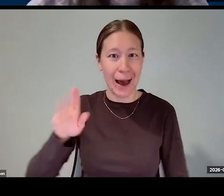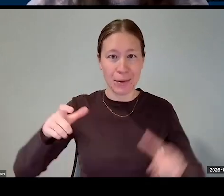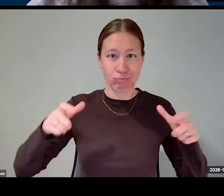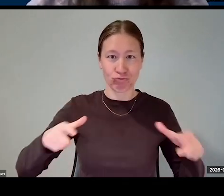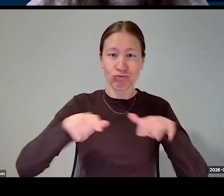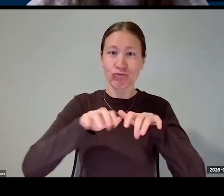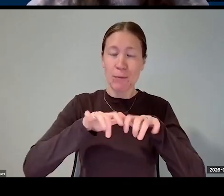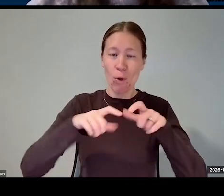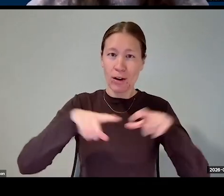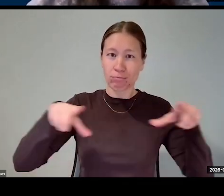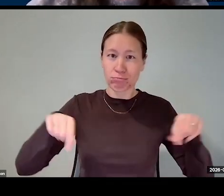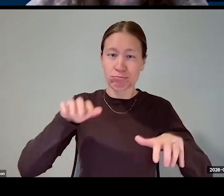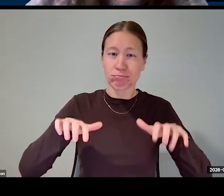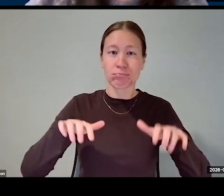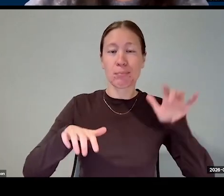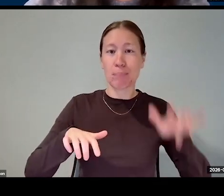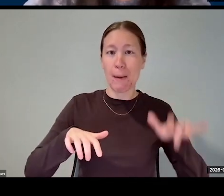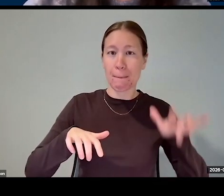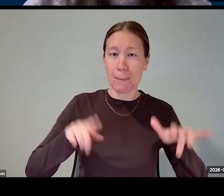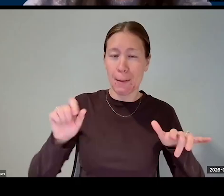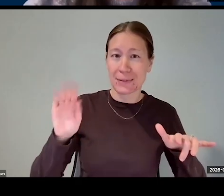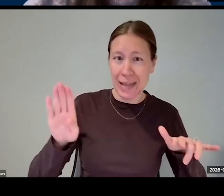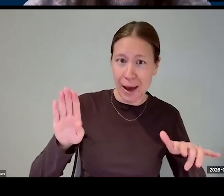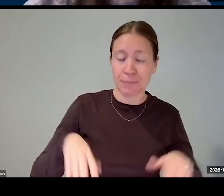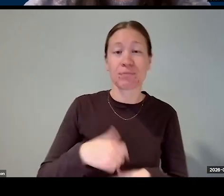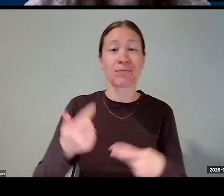or with the Grackle Slides extension, you also want